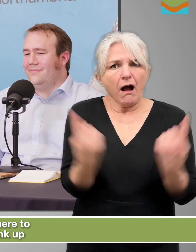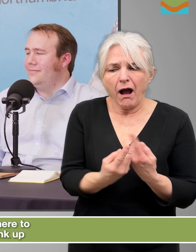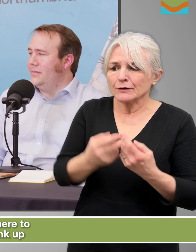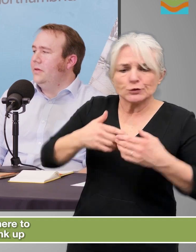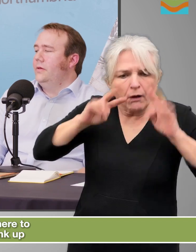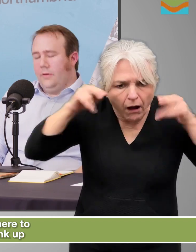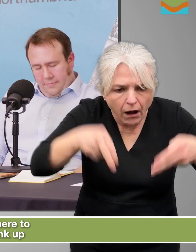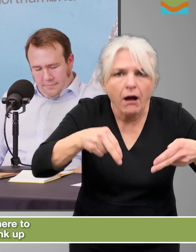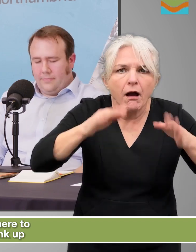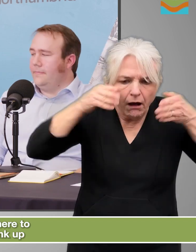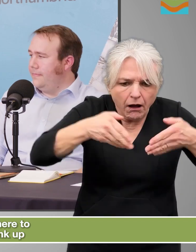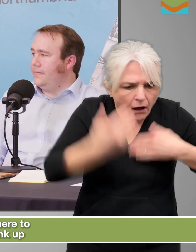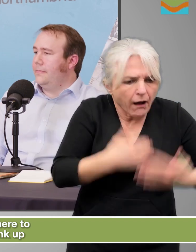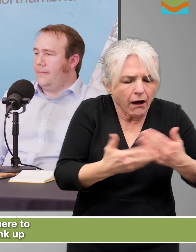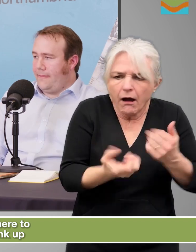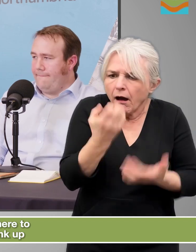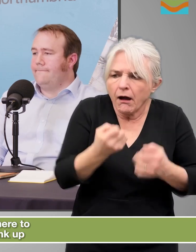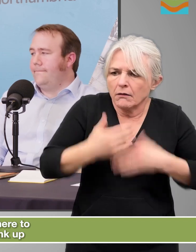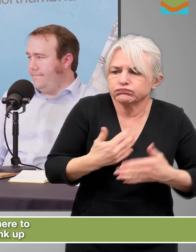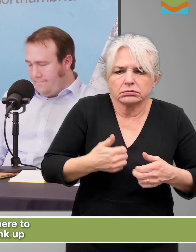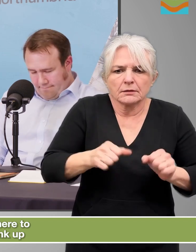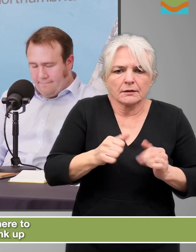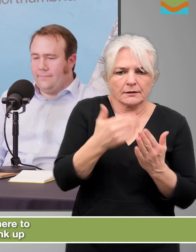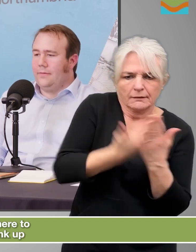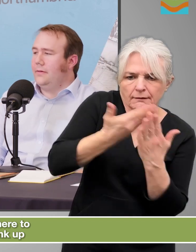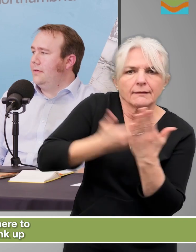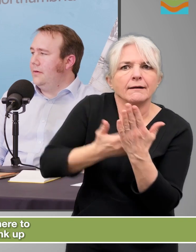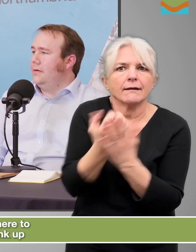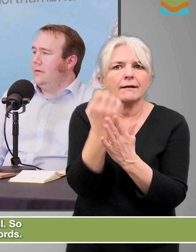but we have the opportunity here to step into those rooms and link up